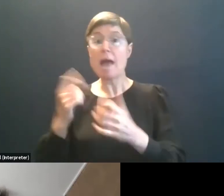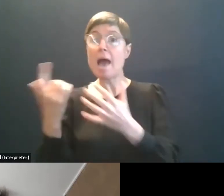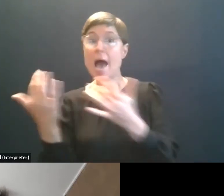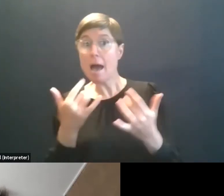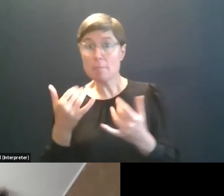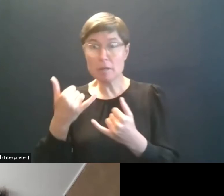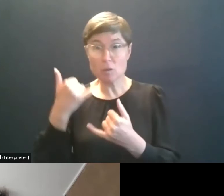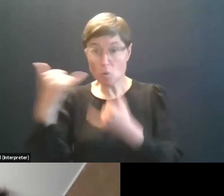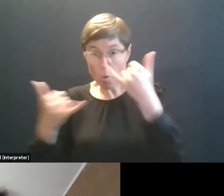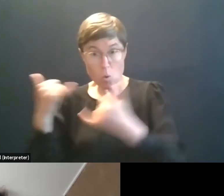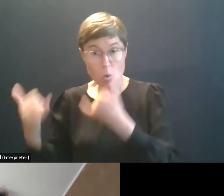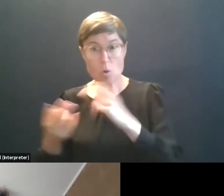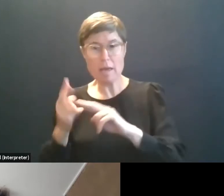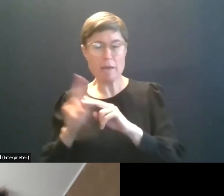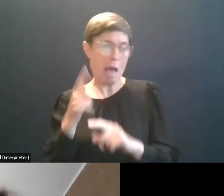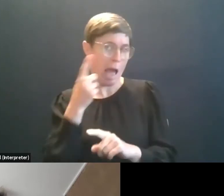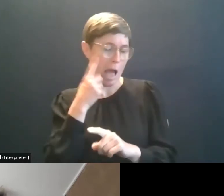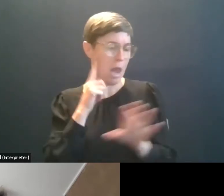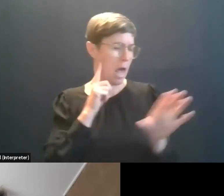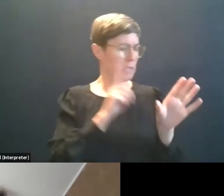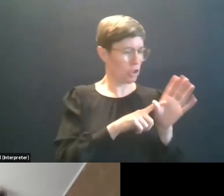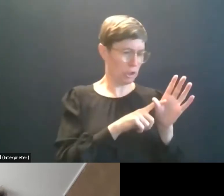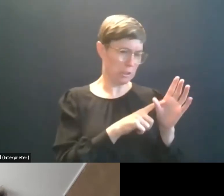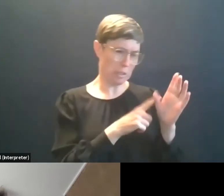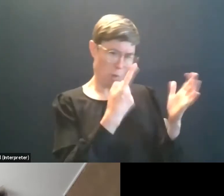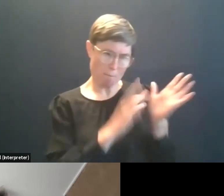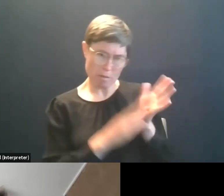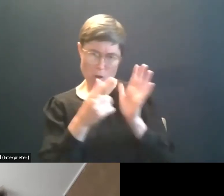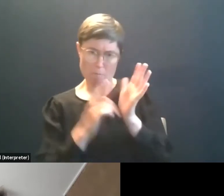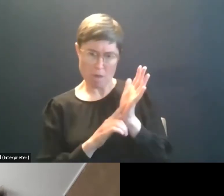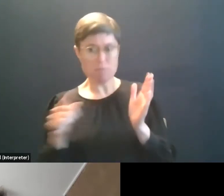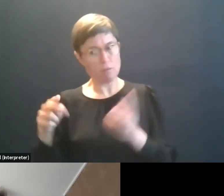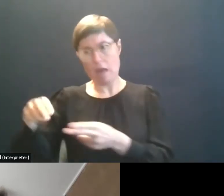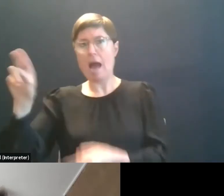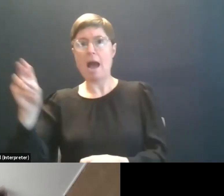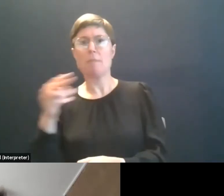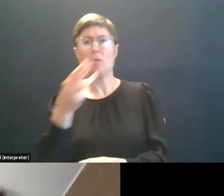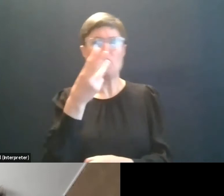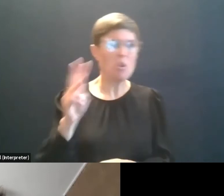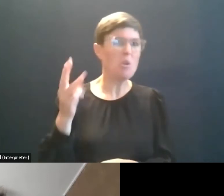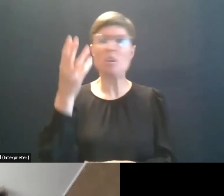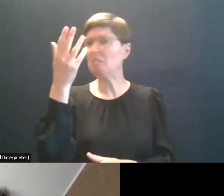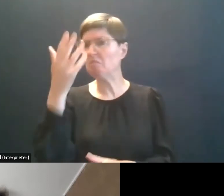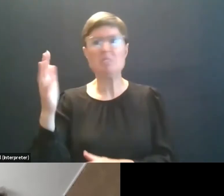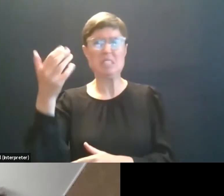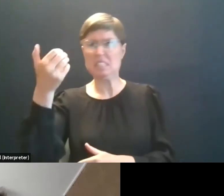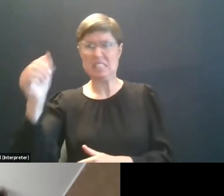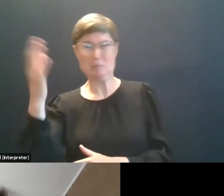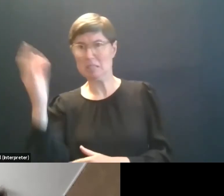the month-on-month compared with last year of being 30% up, 50% up, 60% up, depending